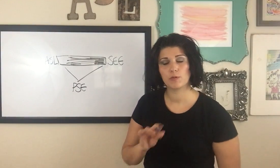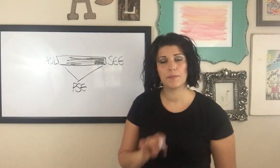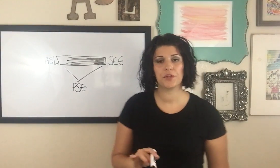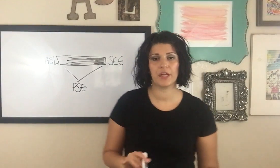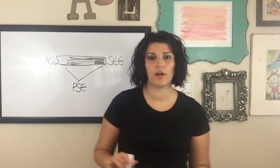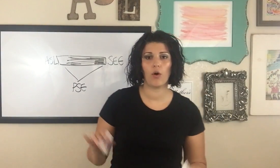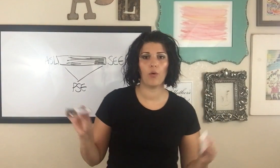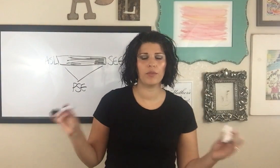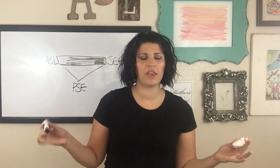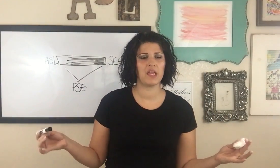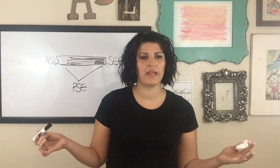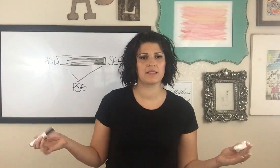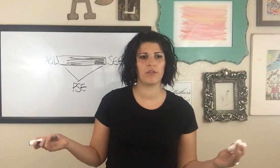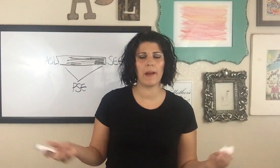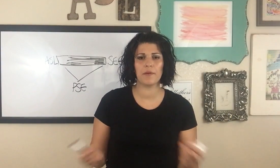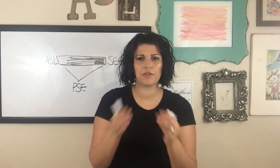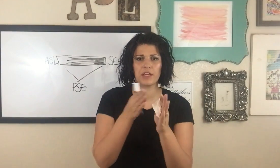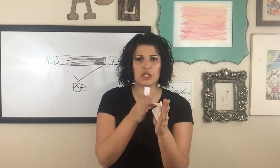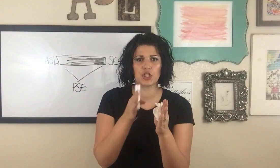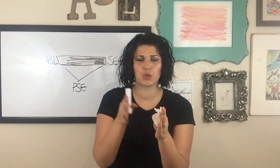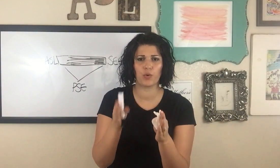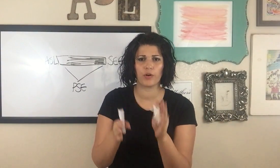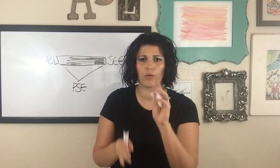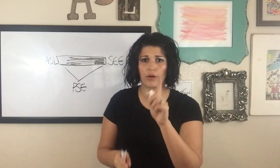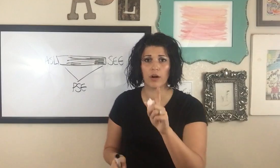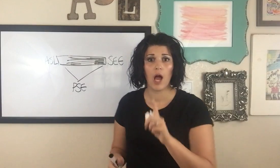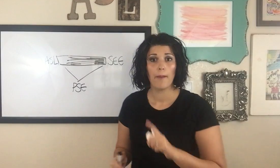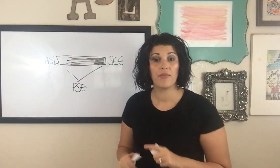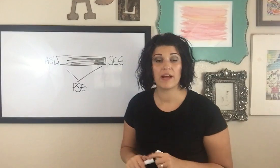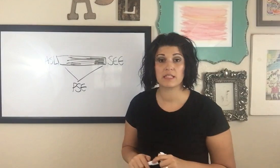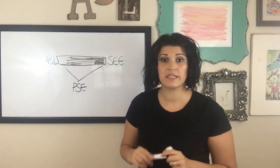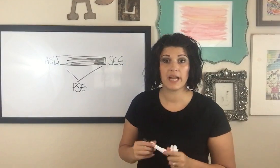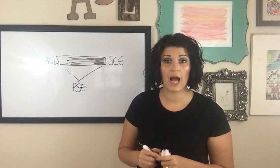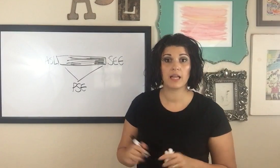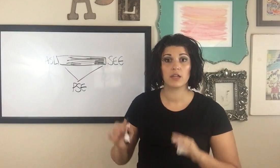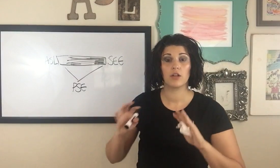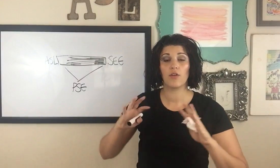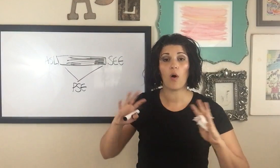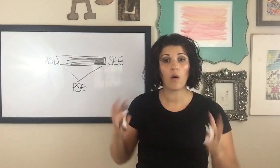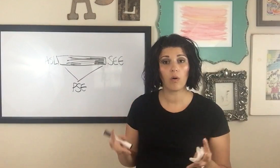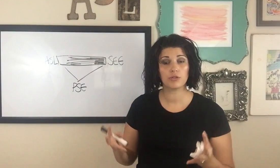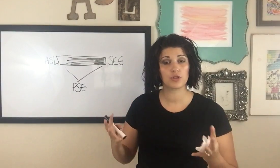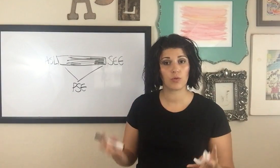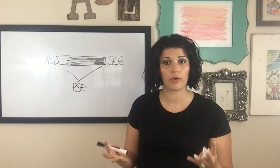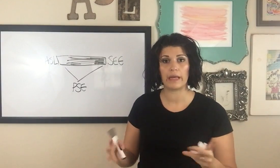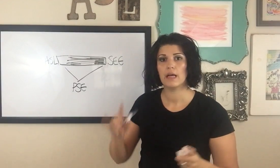Most people think, Oh, when they think ASL grammar, thinking just a word order. But that's not the whole story.